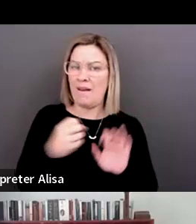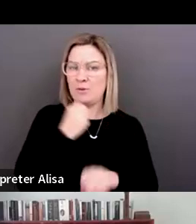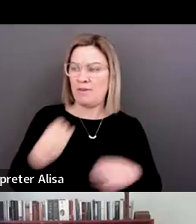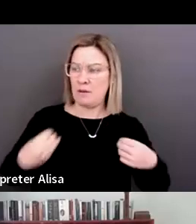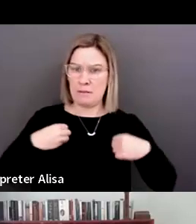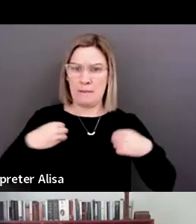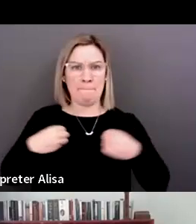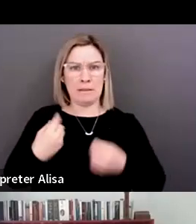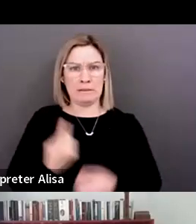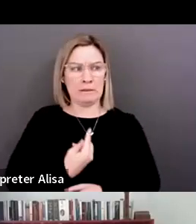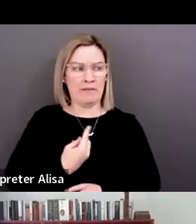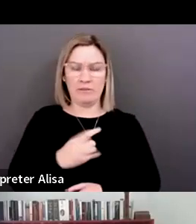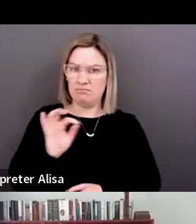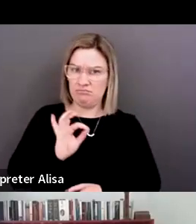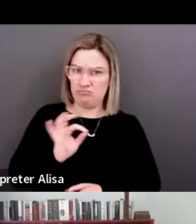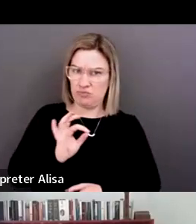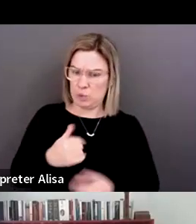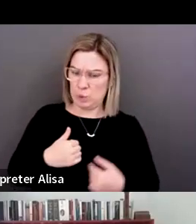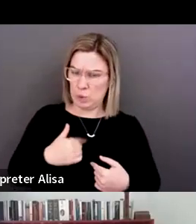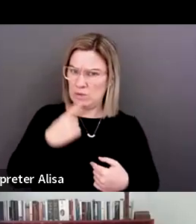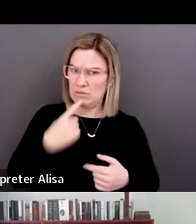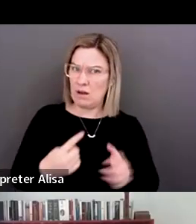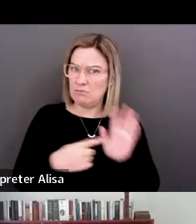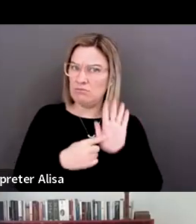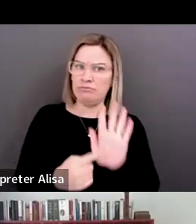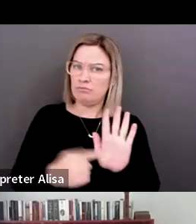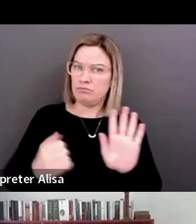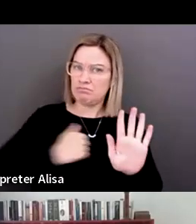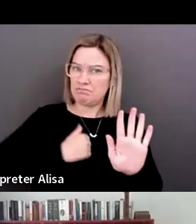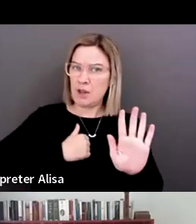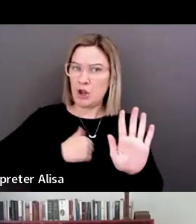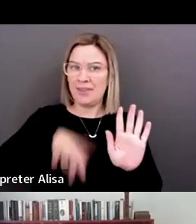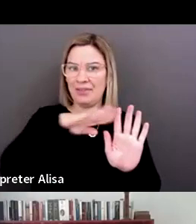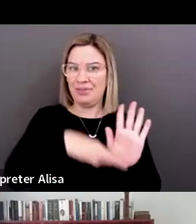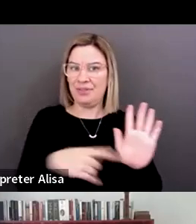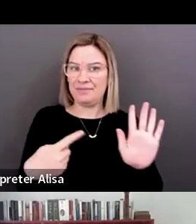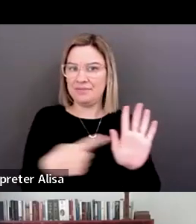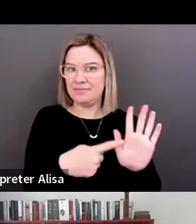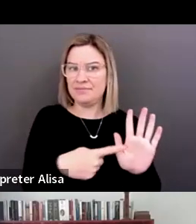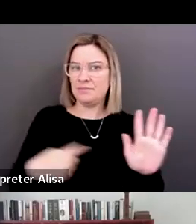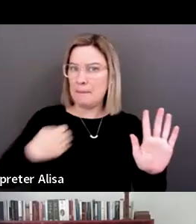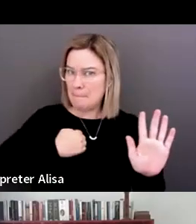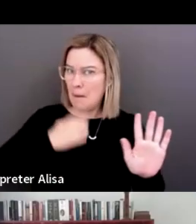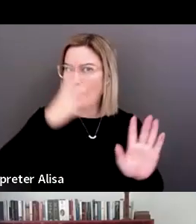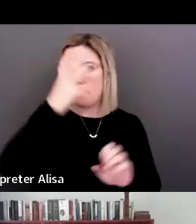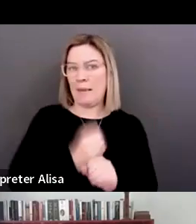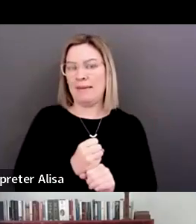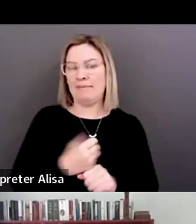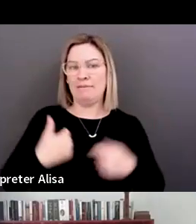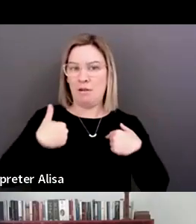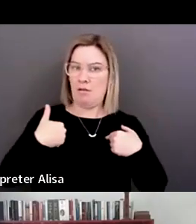ethics came from. It's just about - I think anyone can have a code of ethics. You don't need to have corporate infrastructure or be a